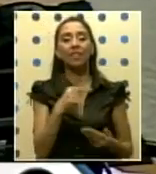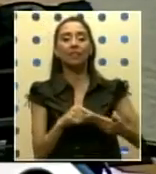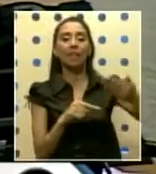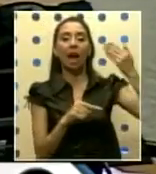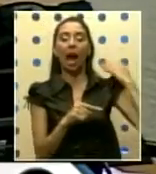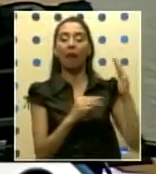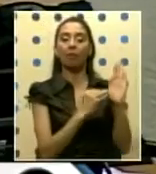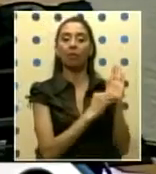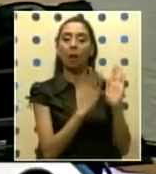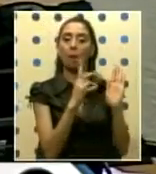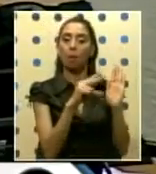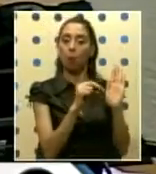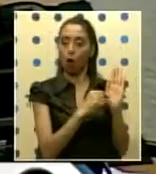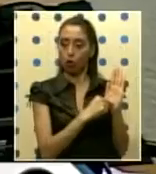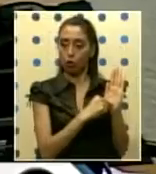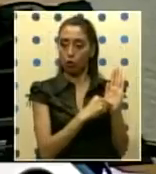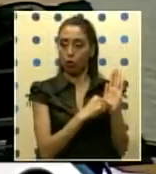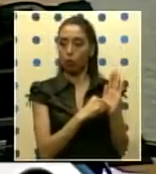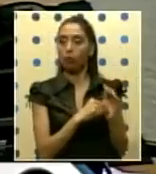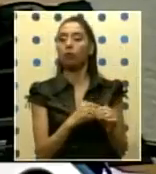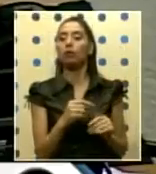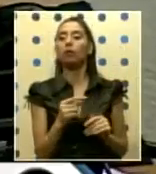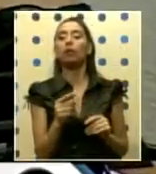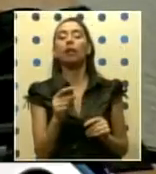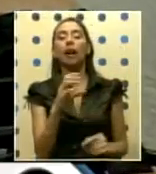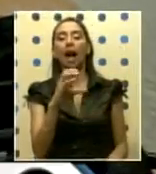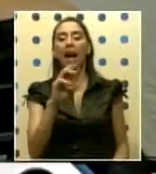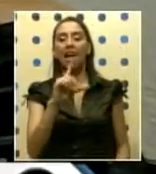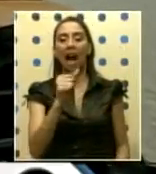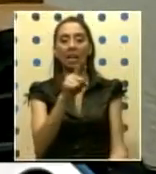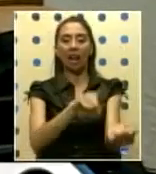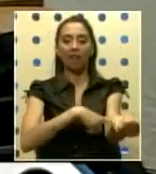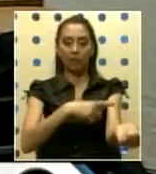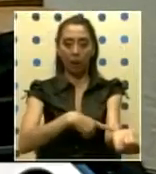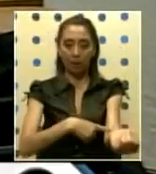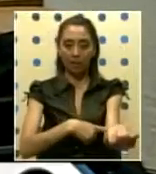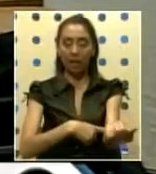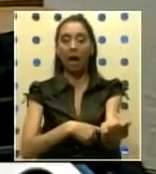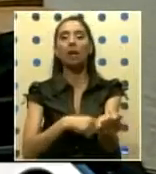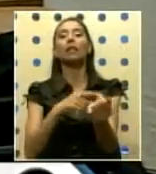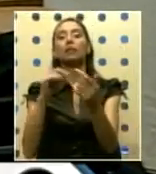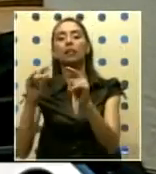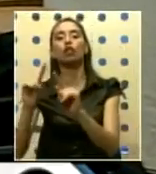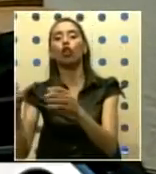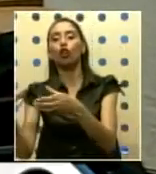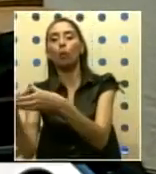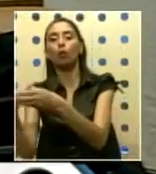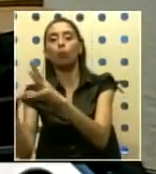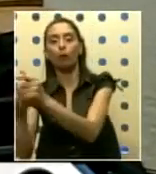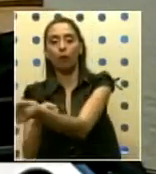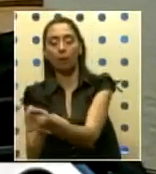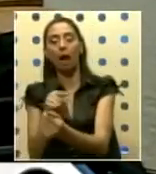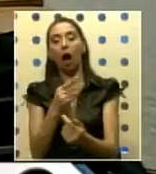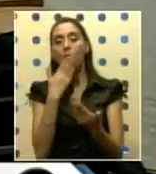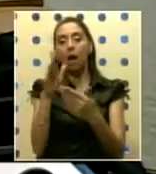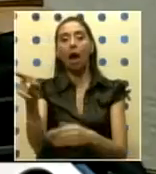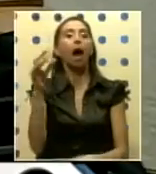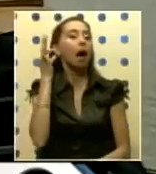as it was previously conceived. It considers the number of dependents and not just the family unit. It has a preference for women